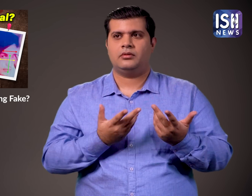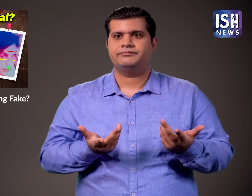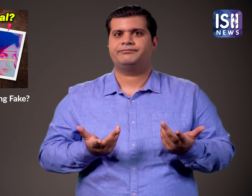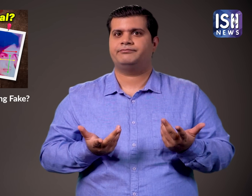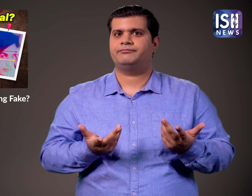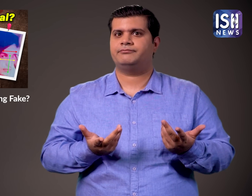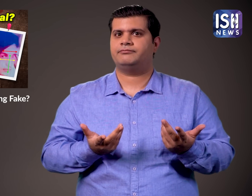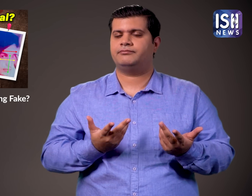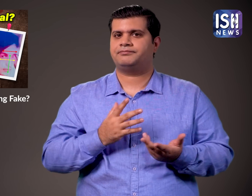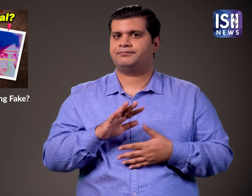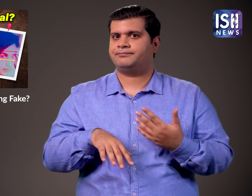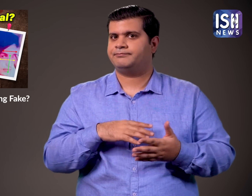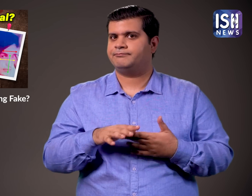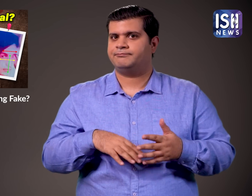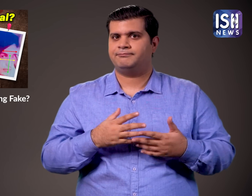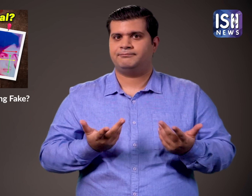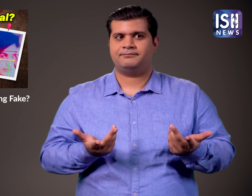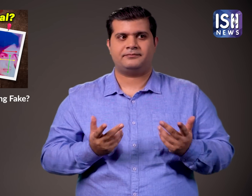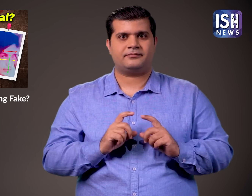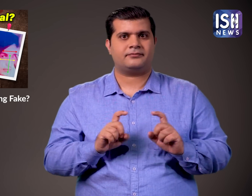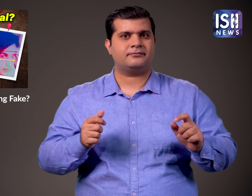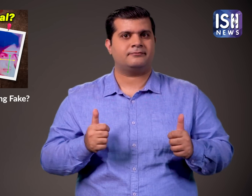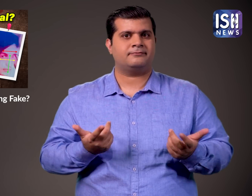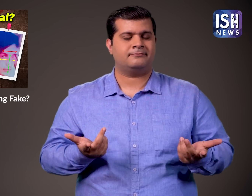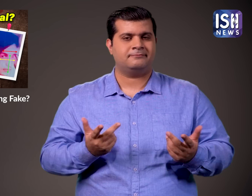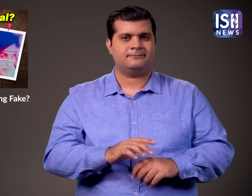This is the controversy related to the attacker.